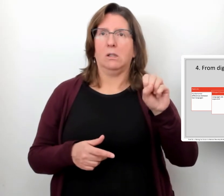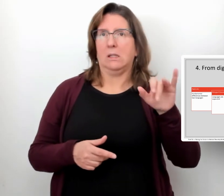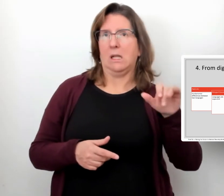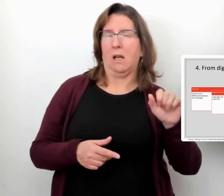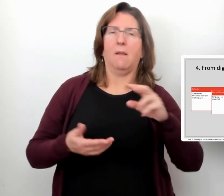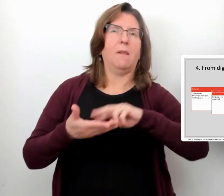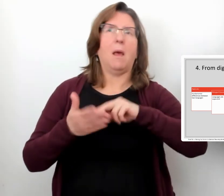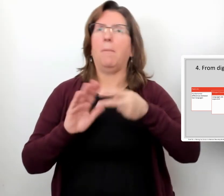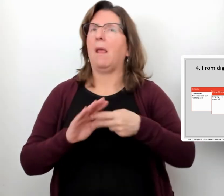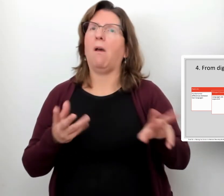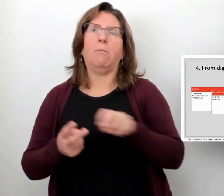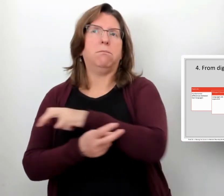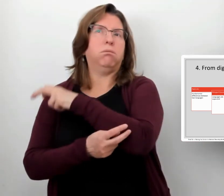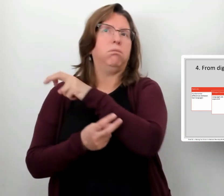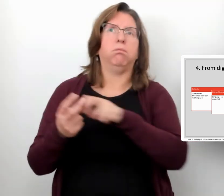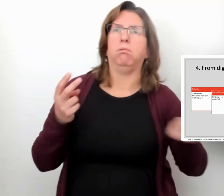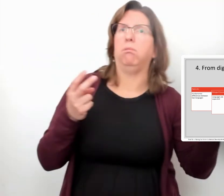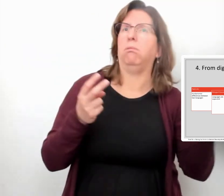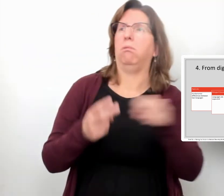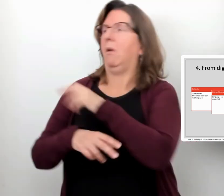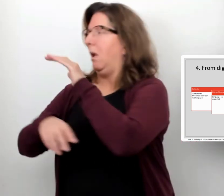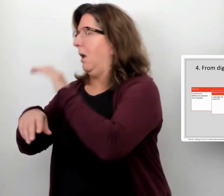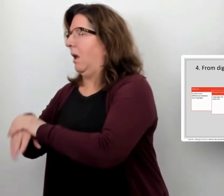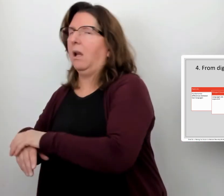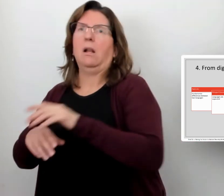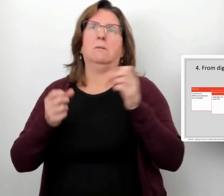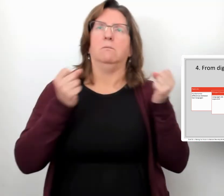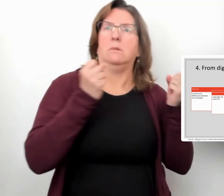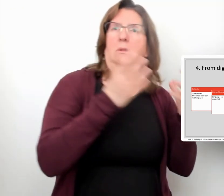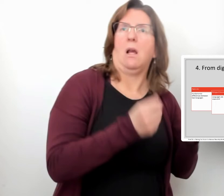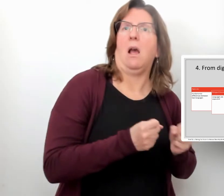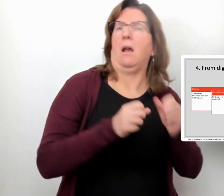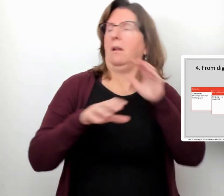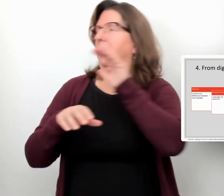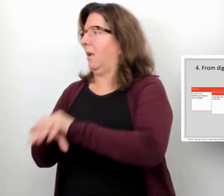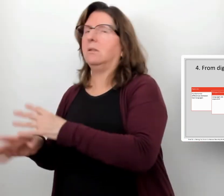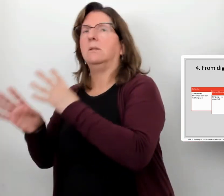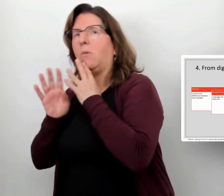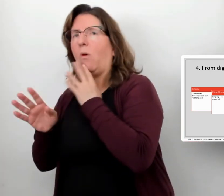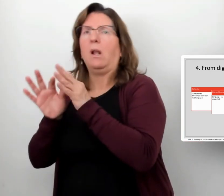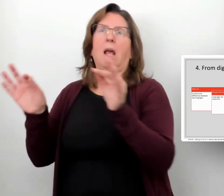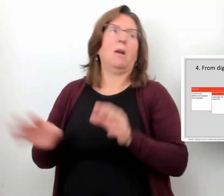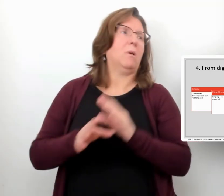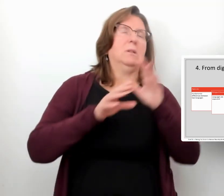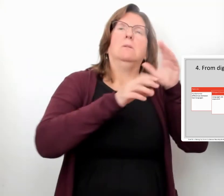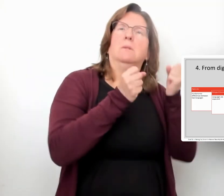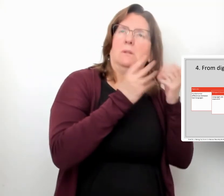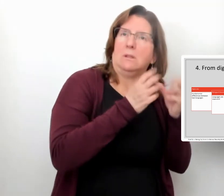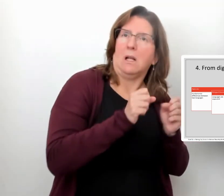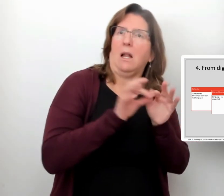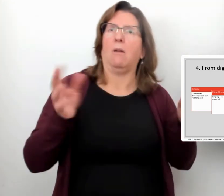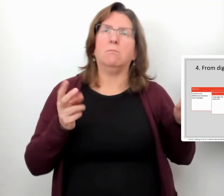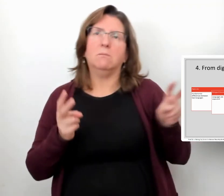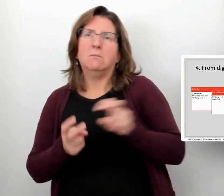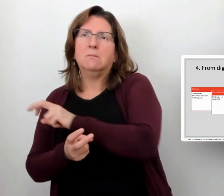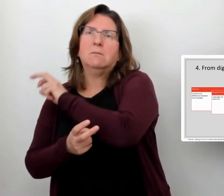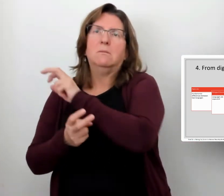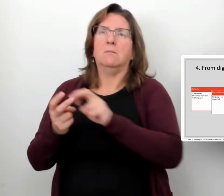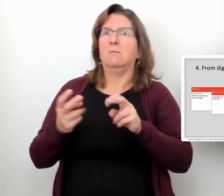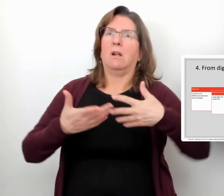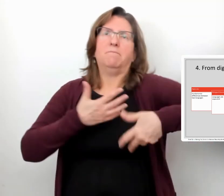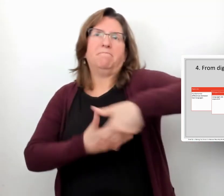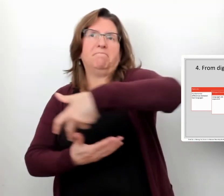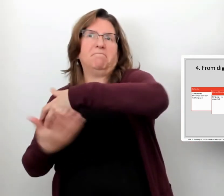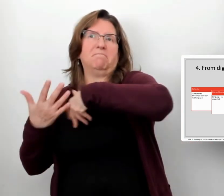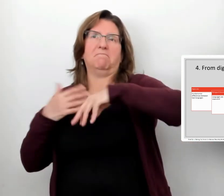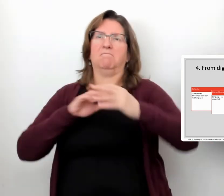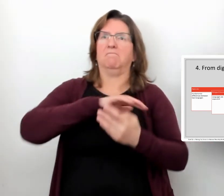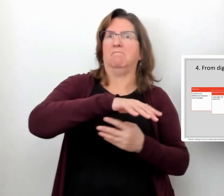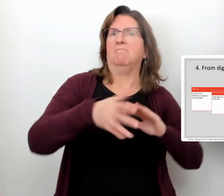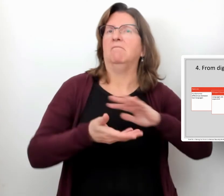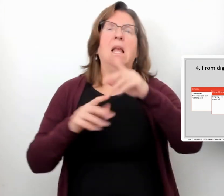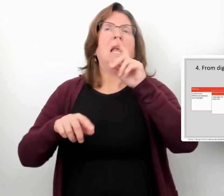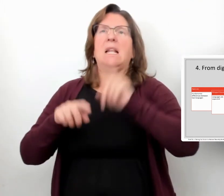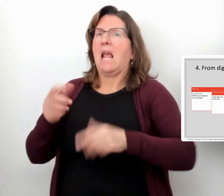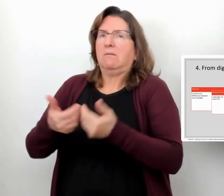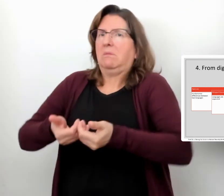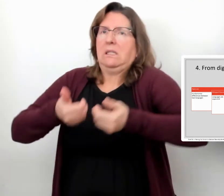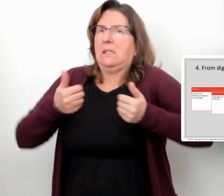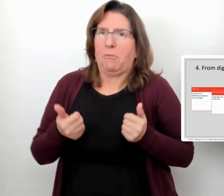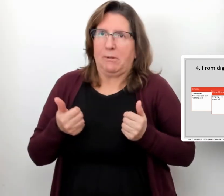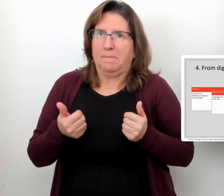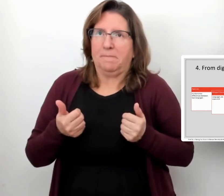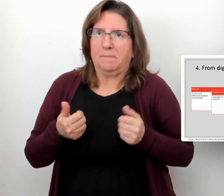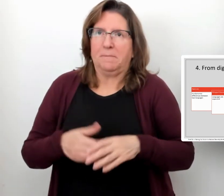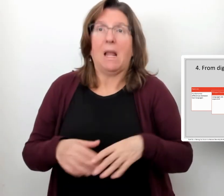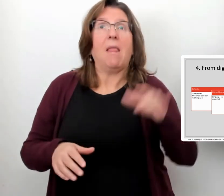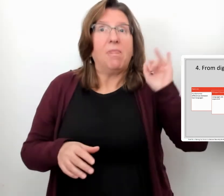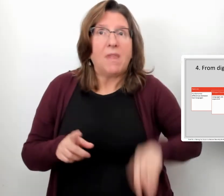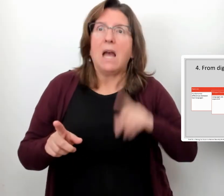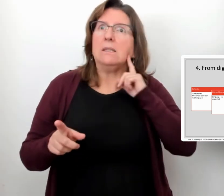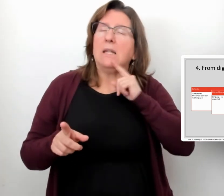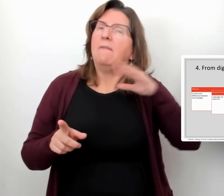The child may be speaking or reading or writing or signing but there is a constant interplay - - termed 'transglossia.'